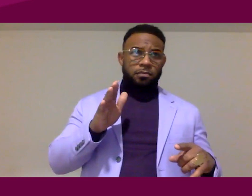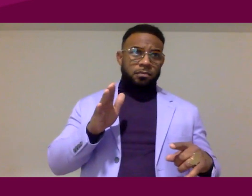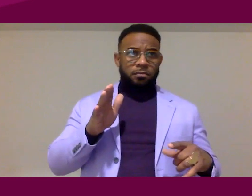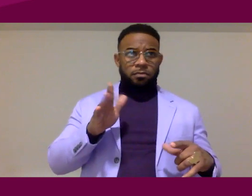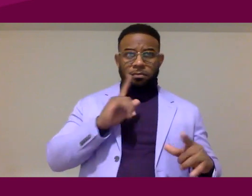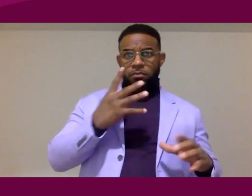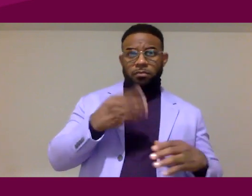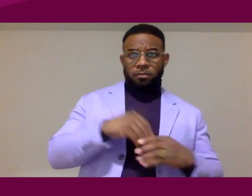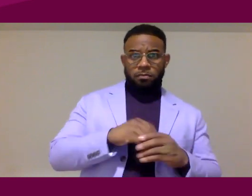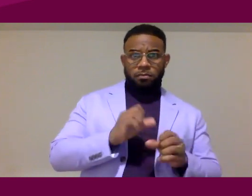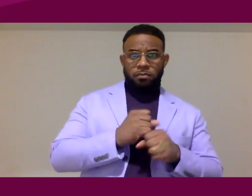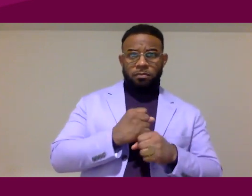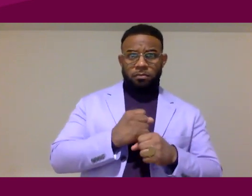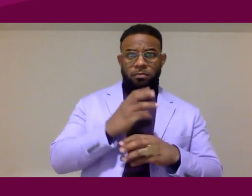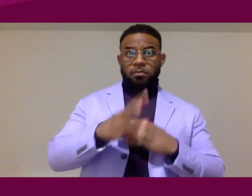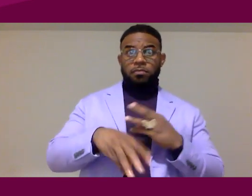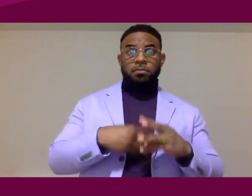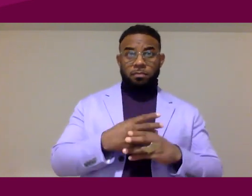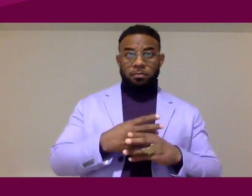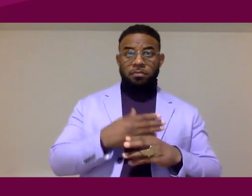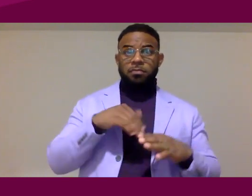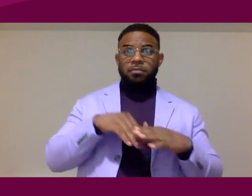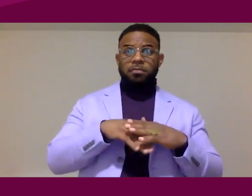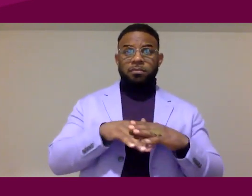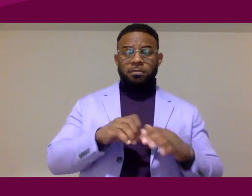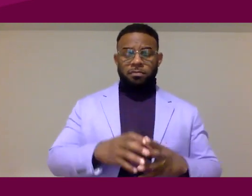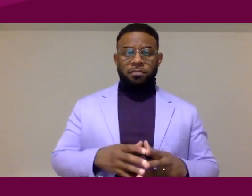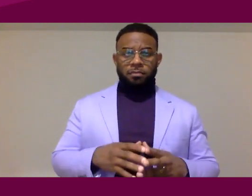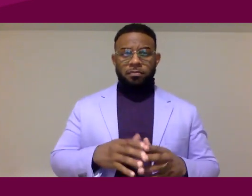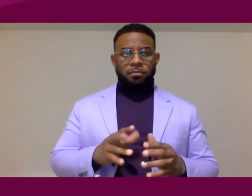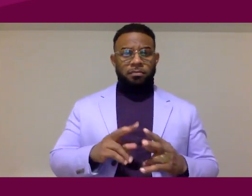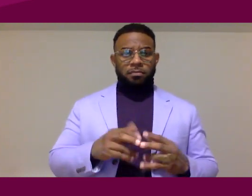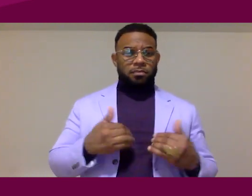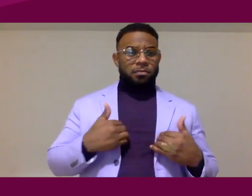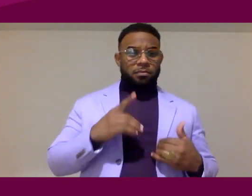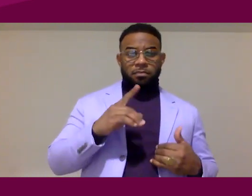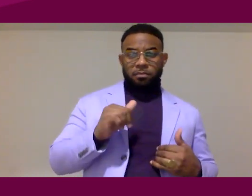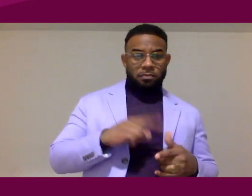a part of making the world accessible, whether they have disabilities or not.